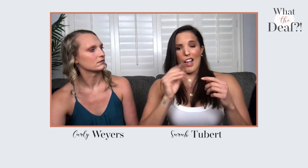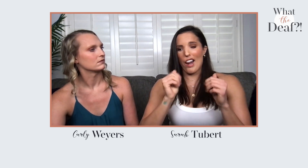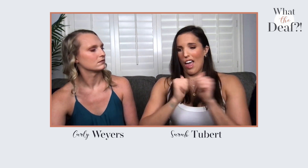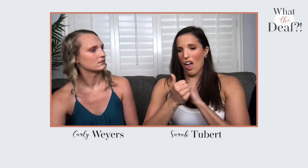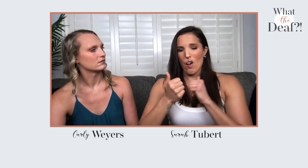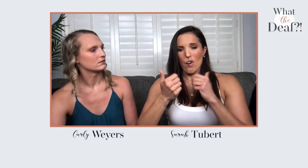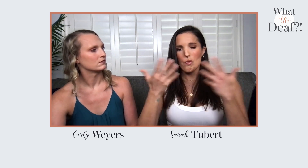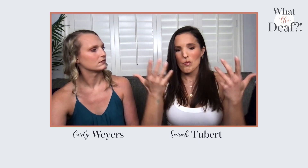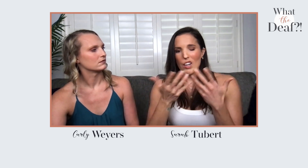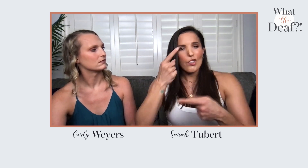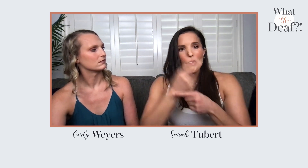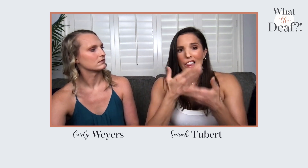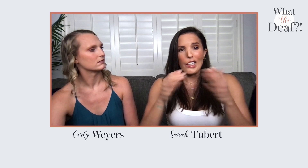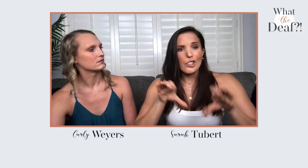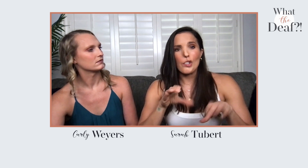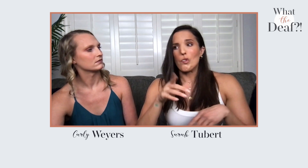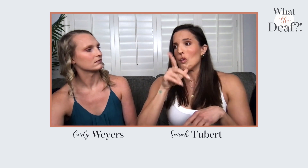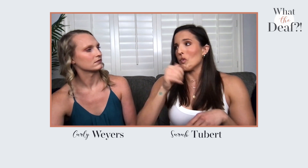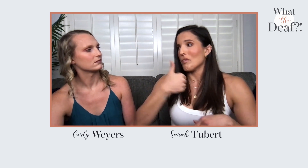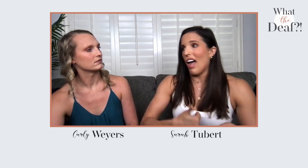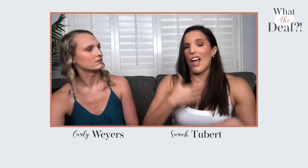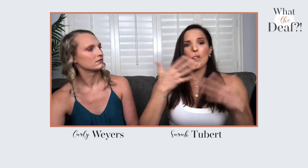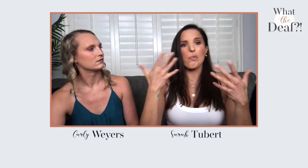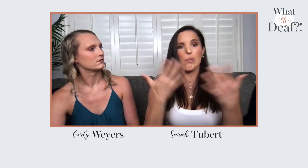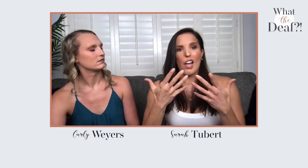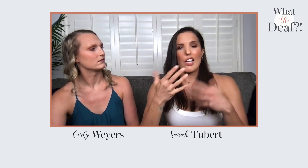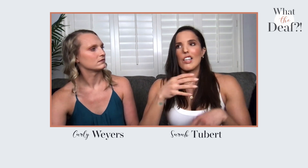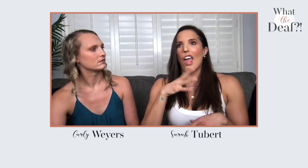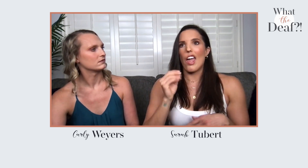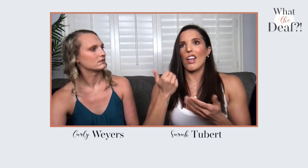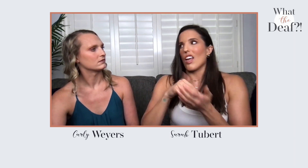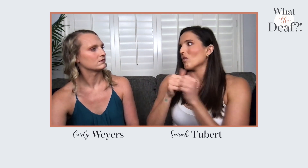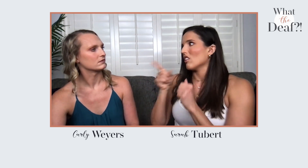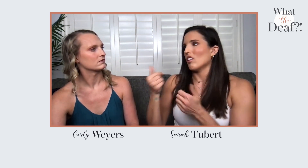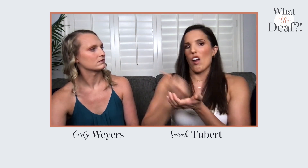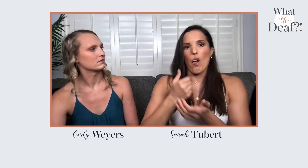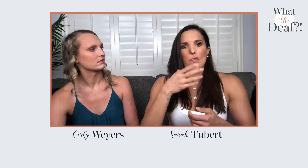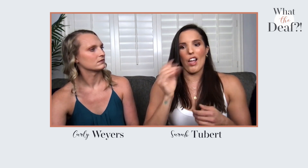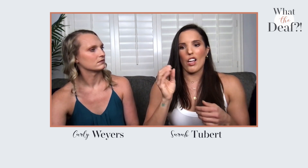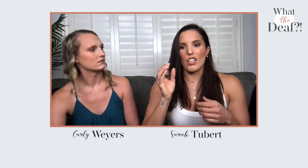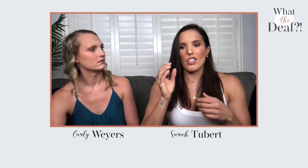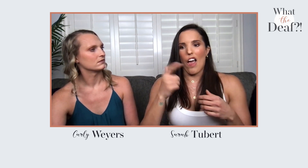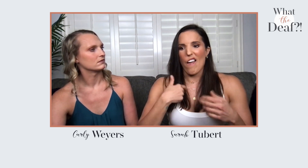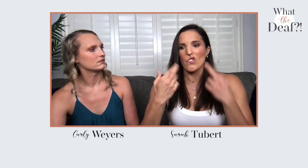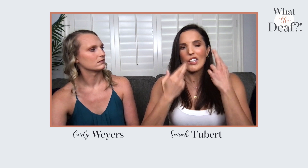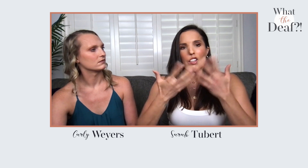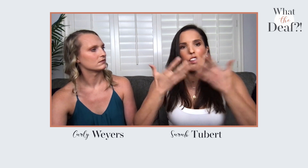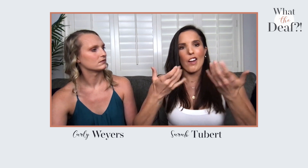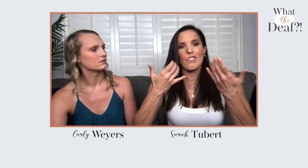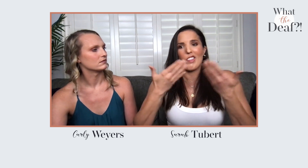and what is the right thing to do and who am I? And again with Carly's help, I've realized a lot of things.